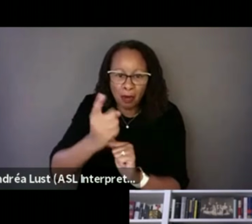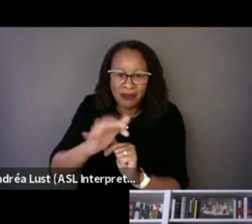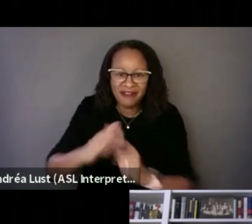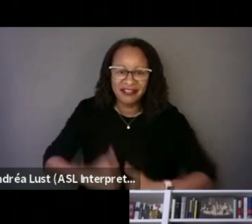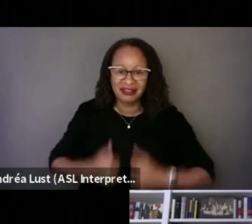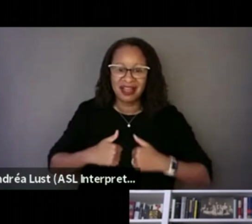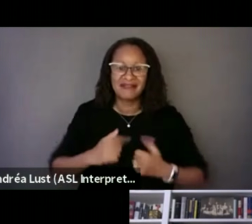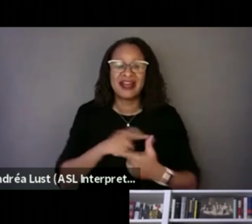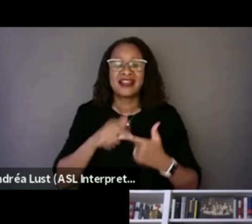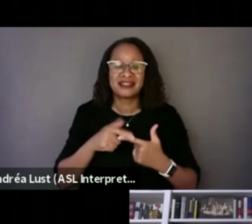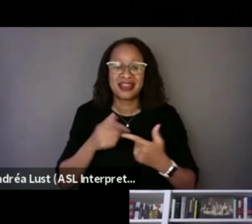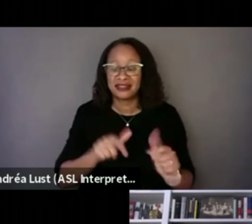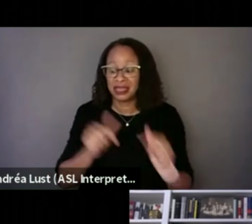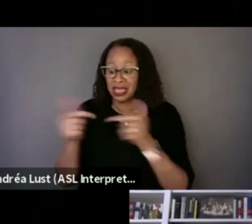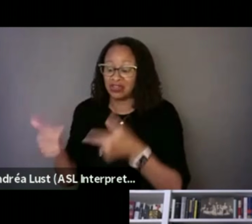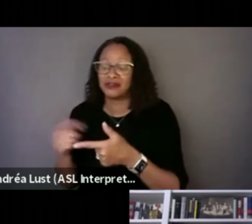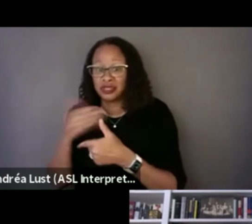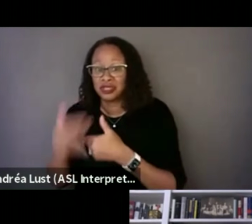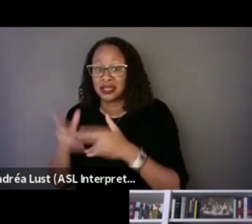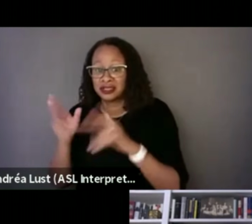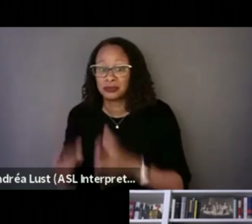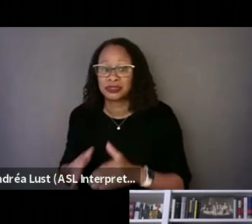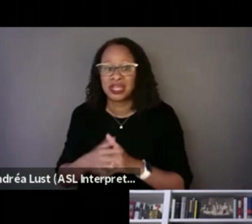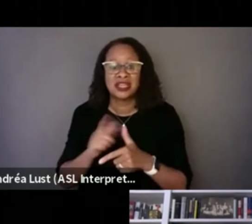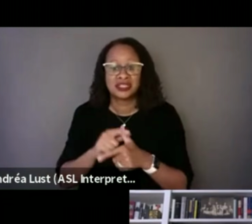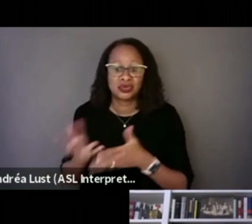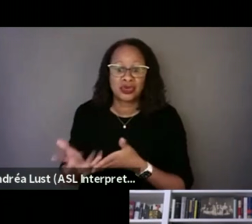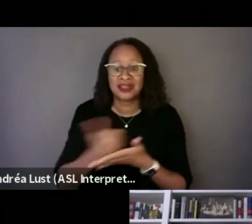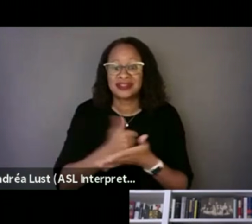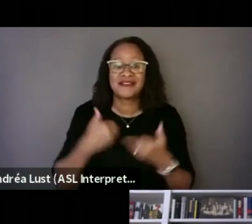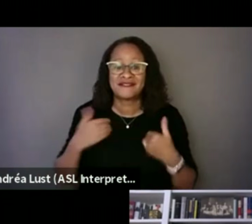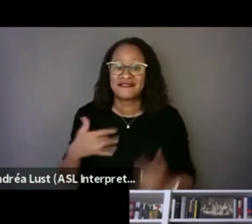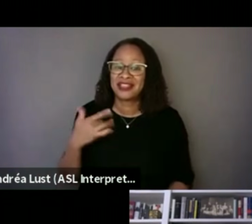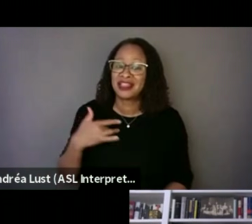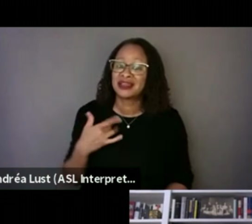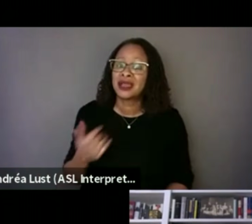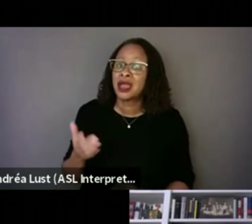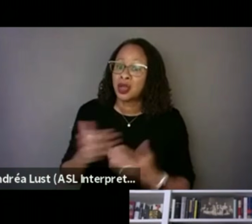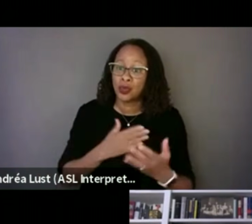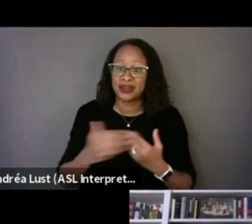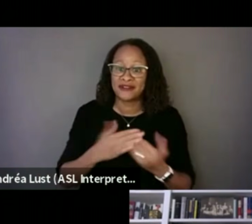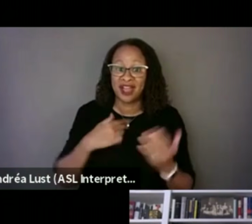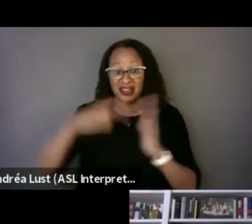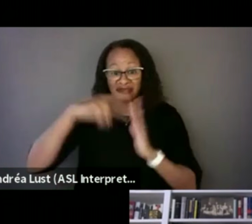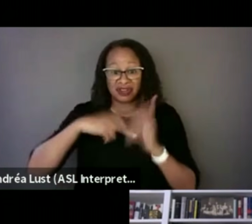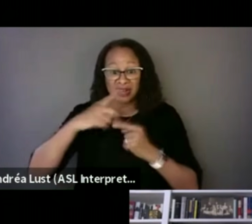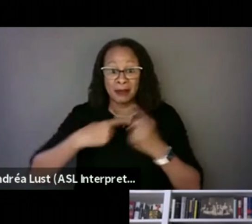And then they sort of hand off to each other. So that you've sort of collectively had this feeling of like, whenever I read about war,